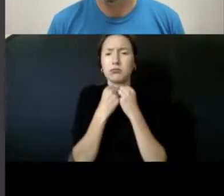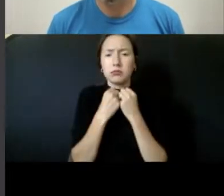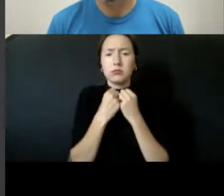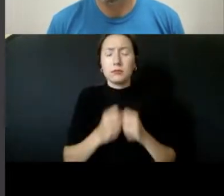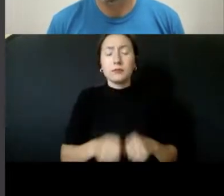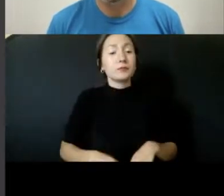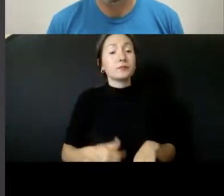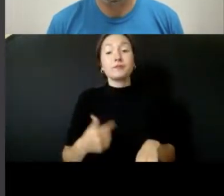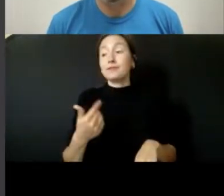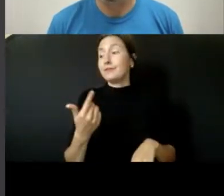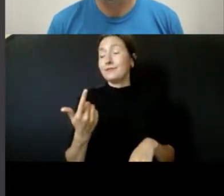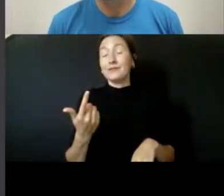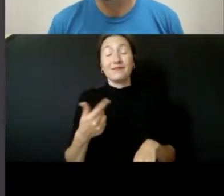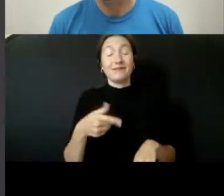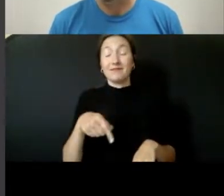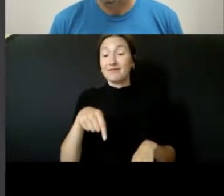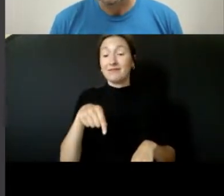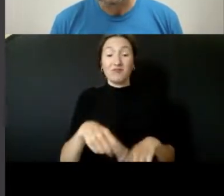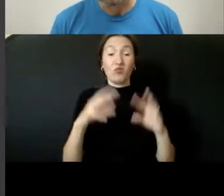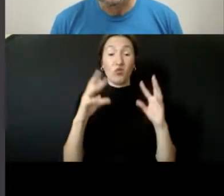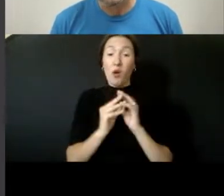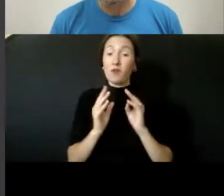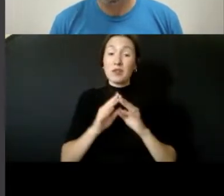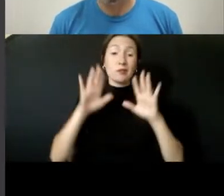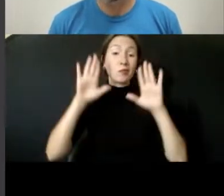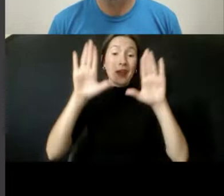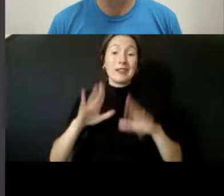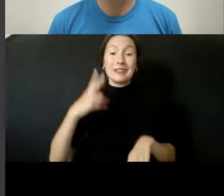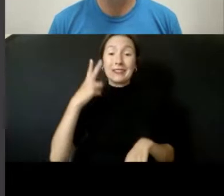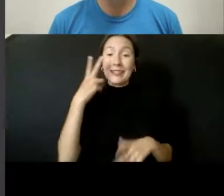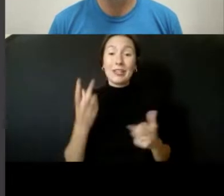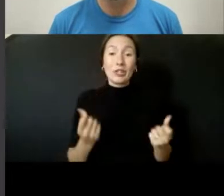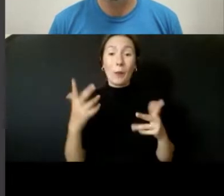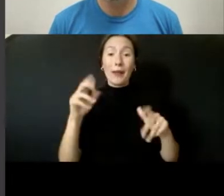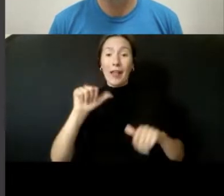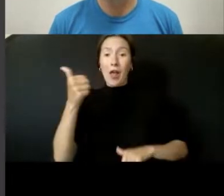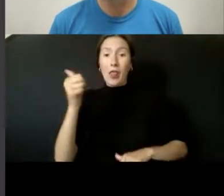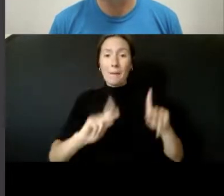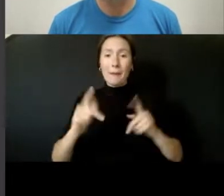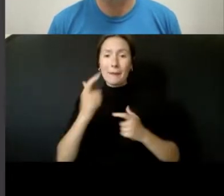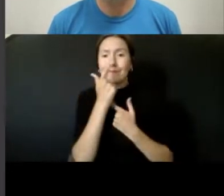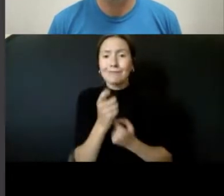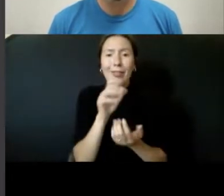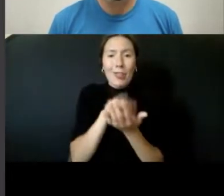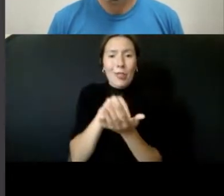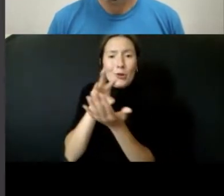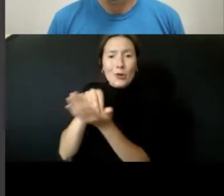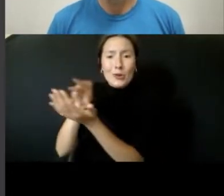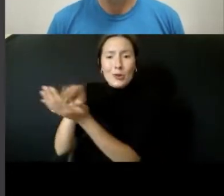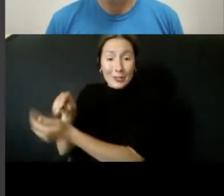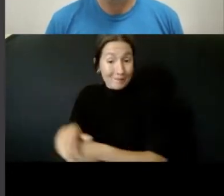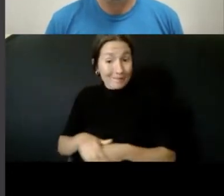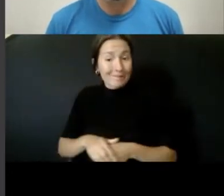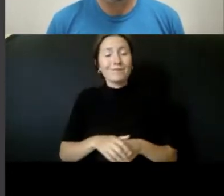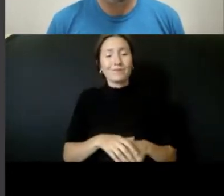it's been really great to see i think that the excuses for overlooking accessibility and